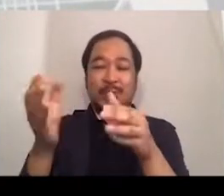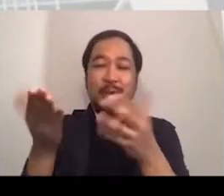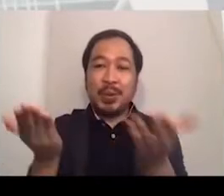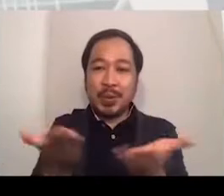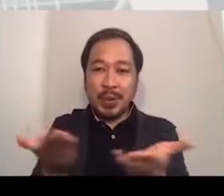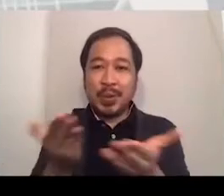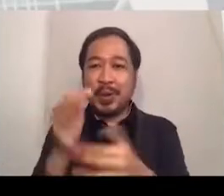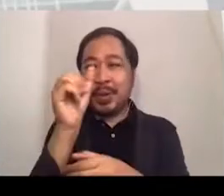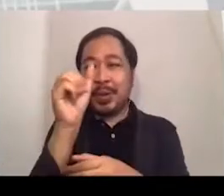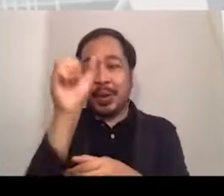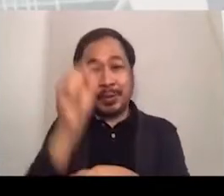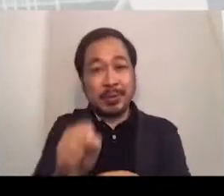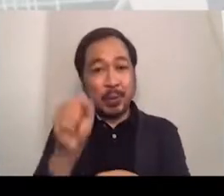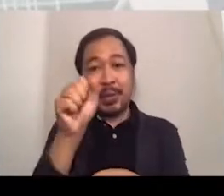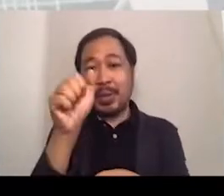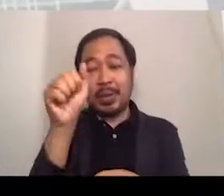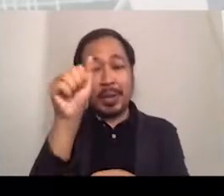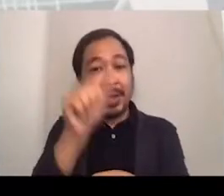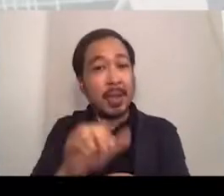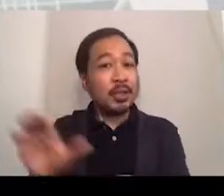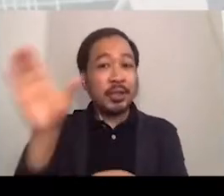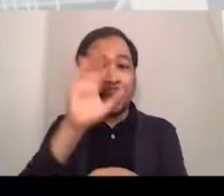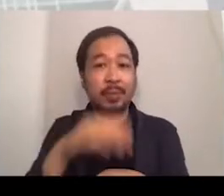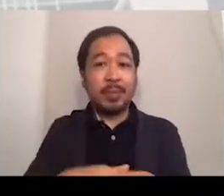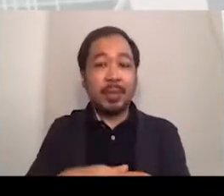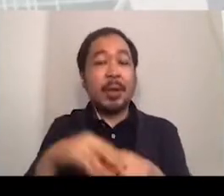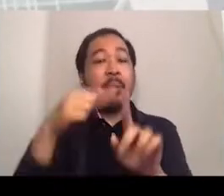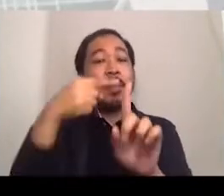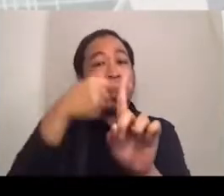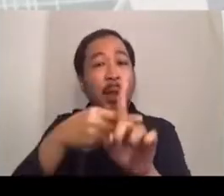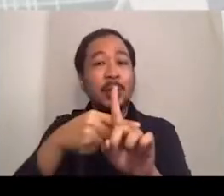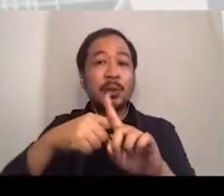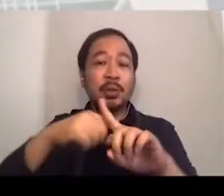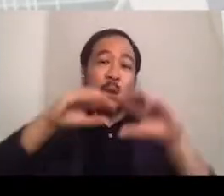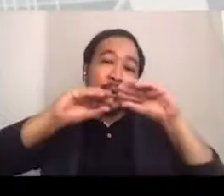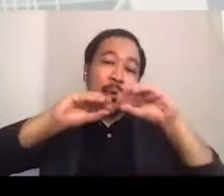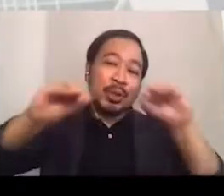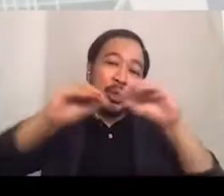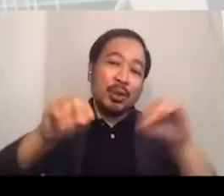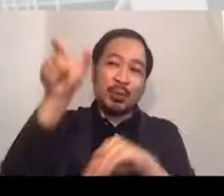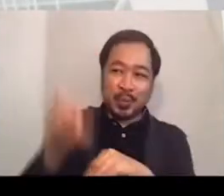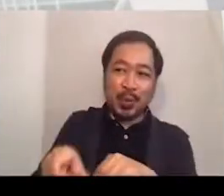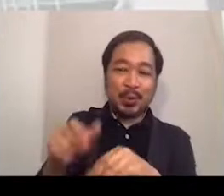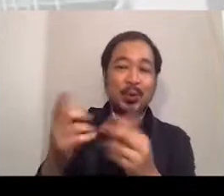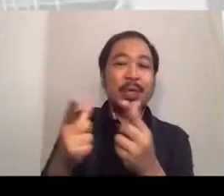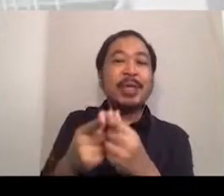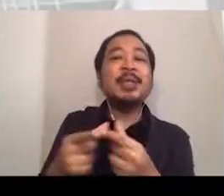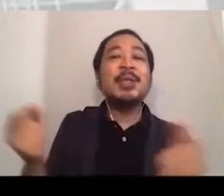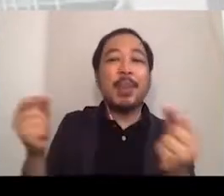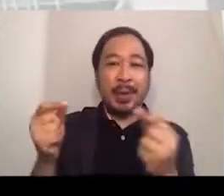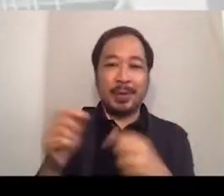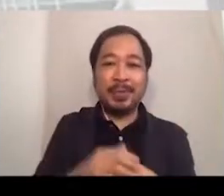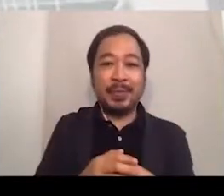So, Kawamori San. Thank you so much for joining us. You are an expert on information and media accessibility.